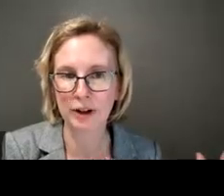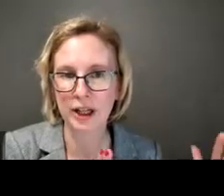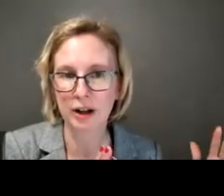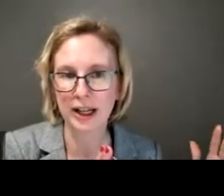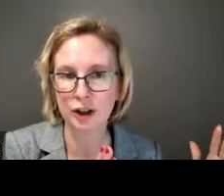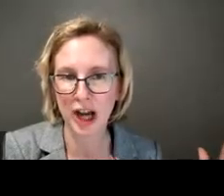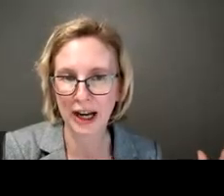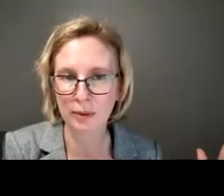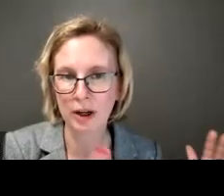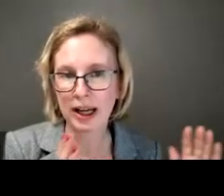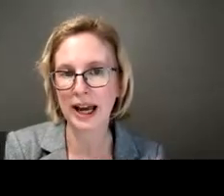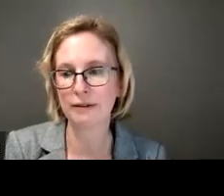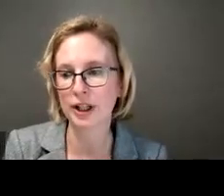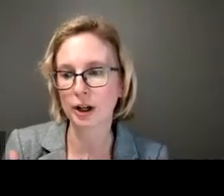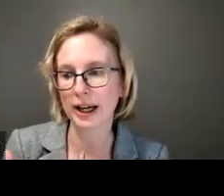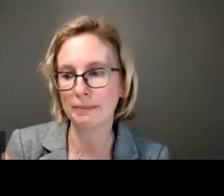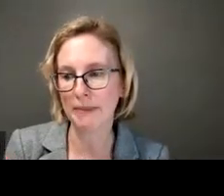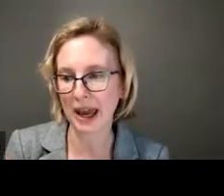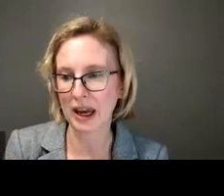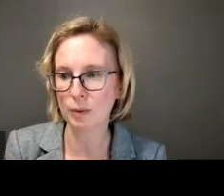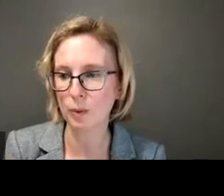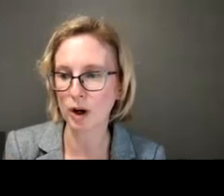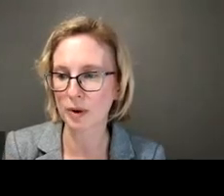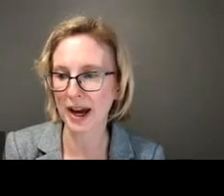every year in January, and every year in May, and we worked with